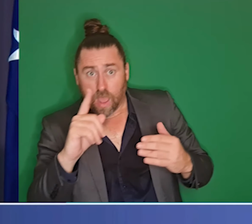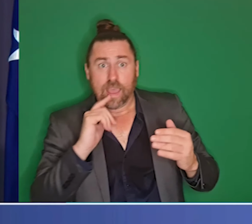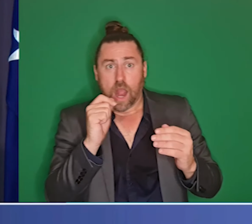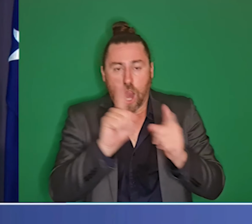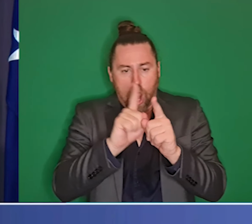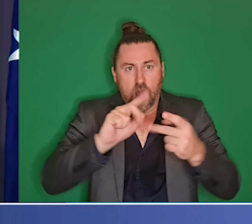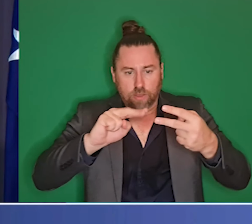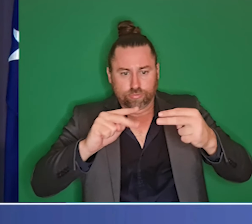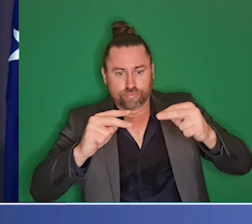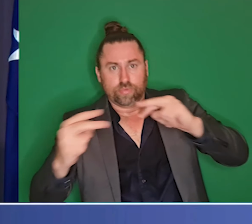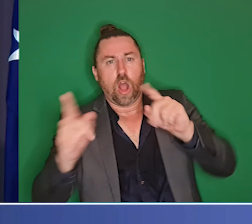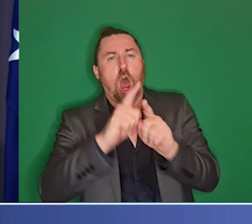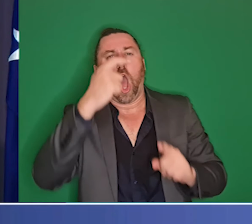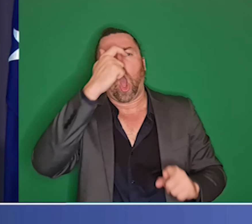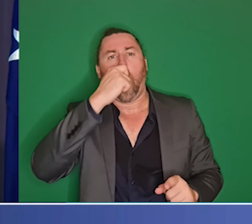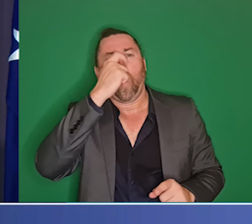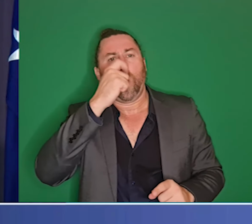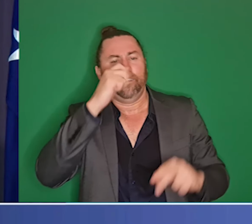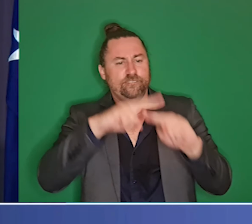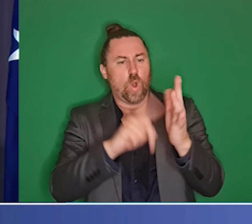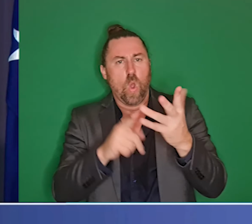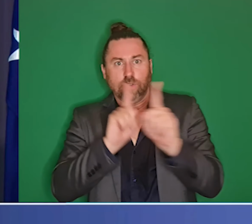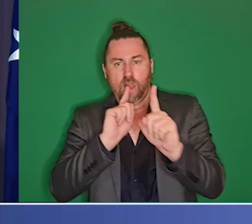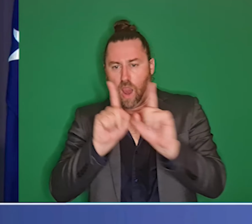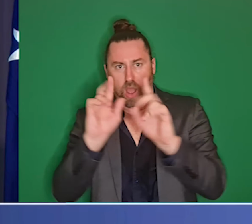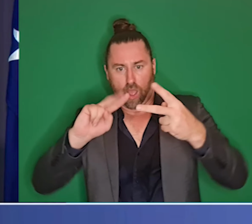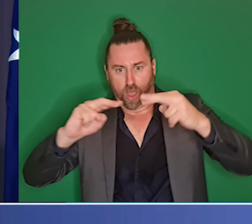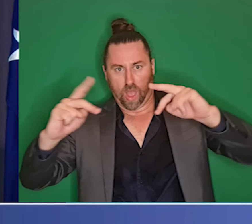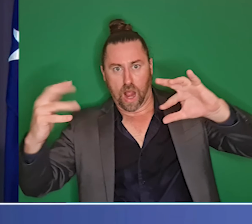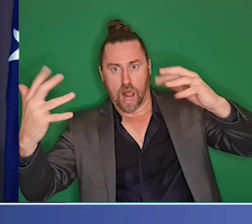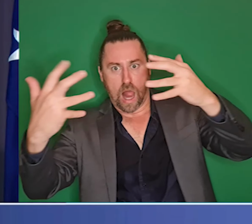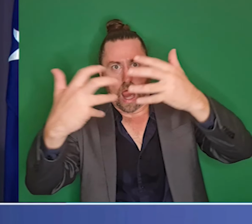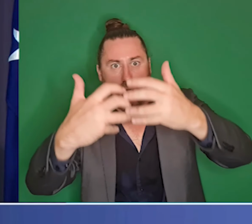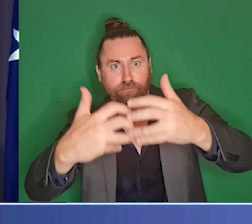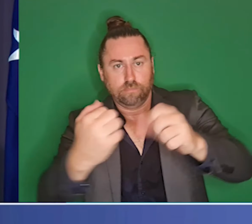No, I don't think it's mutated with the common cold. So, there is a chance of reinfection. What happens in winter?